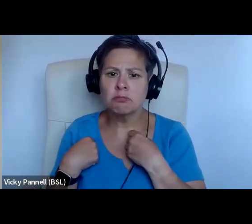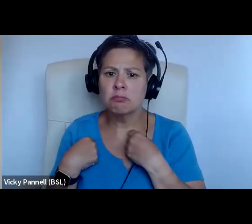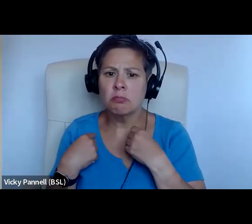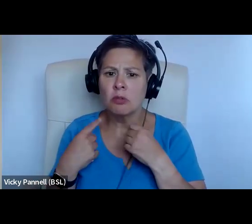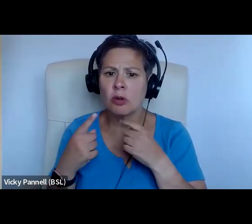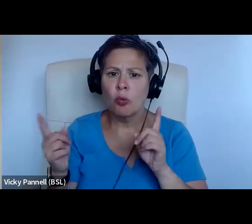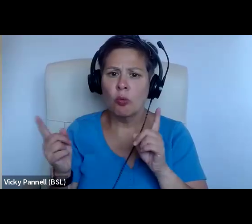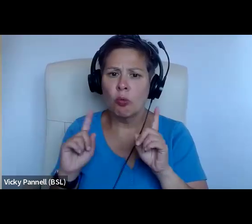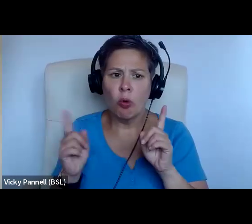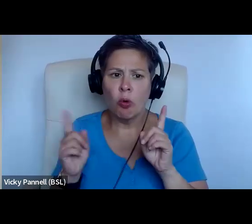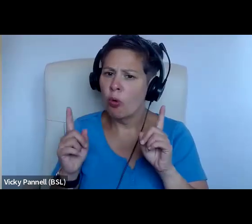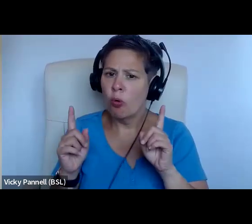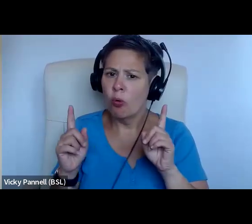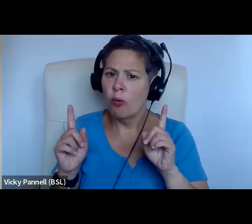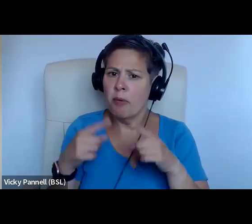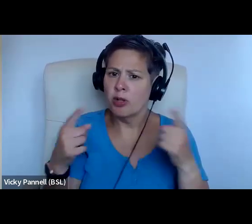really nice to be in that room.